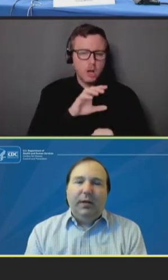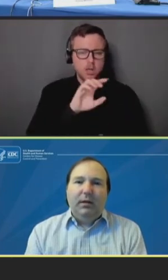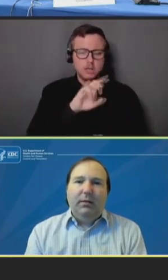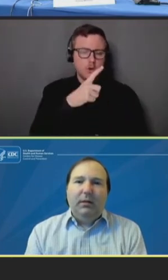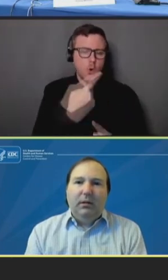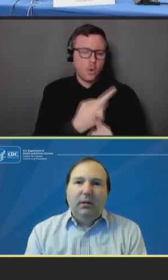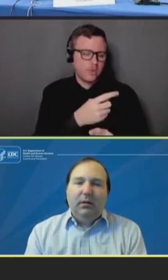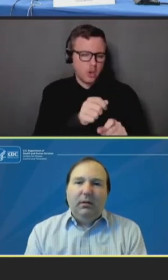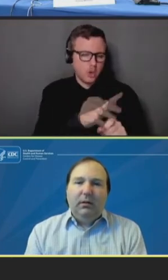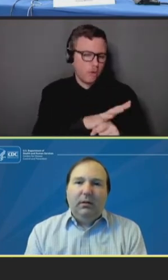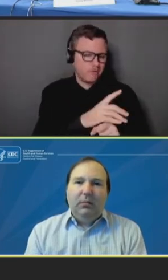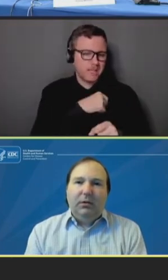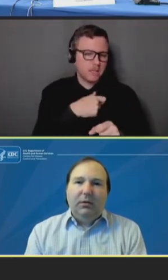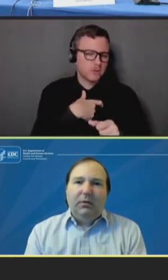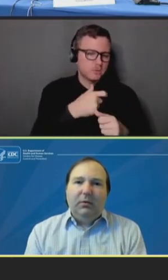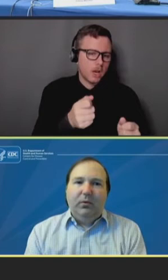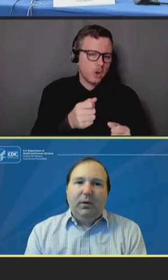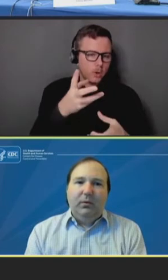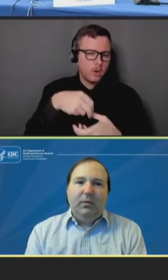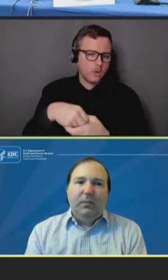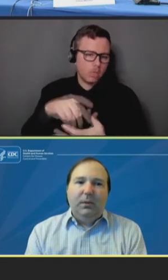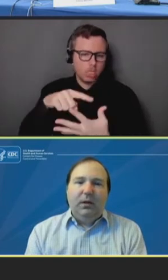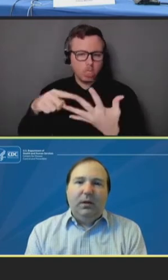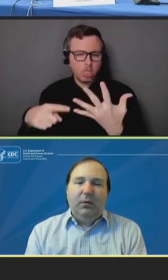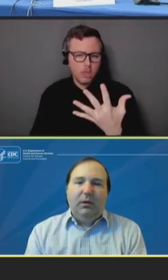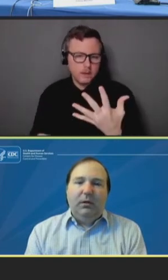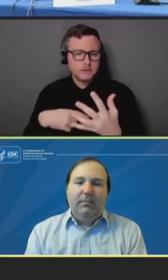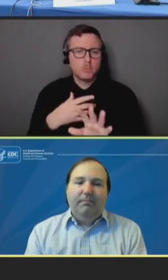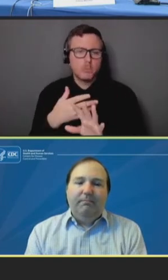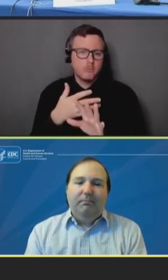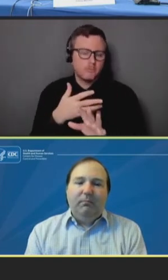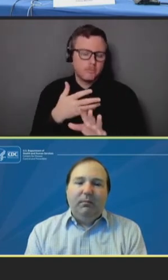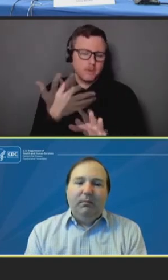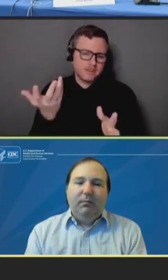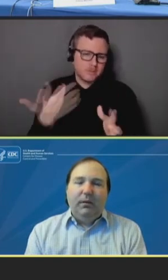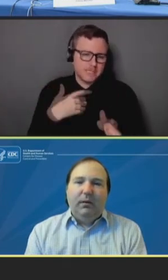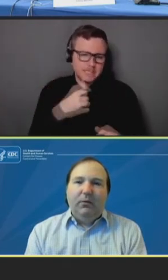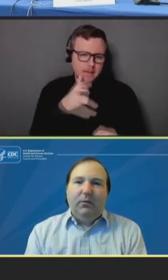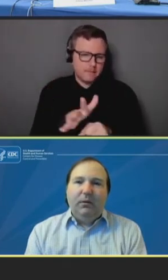that timing that this outbreak started before that was able to be done, but I think that's certainly